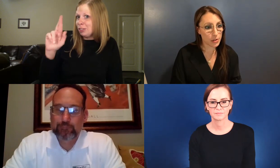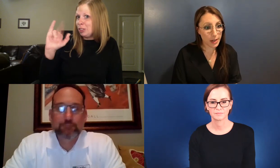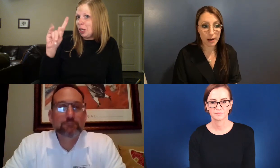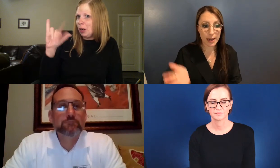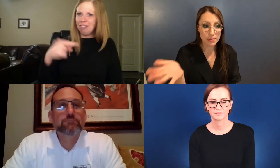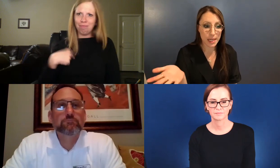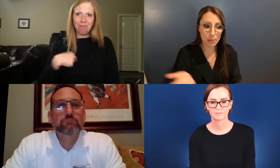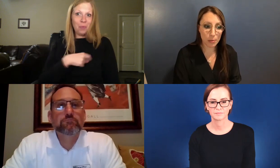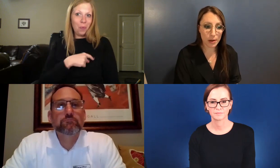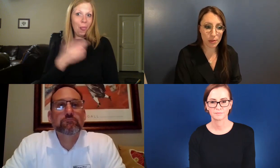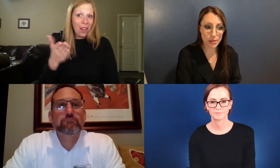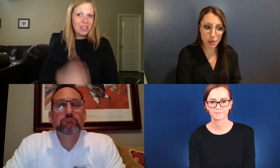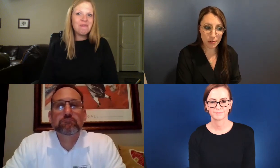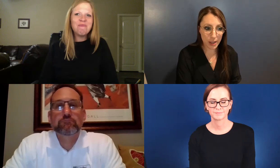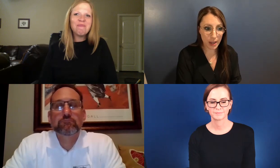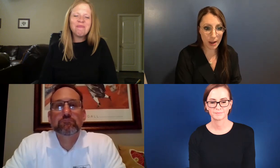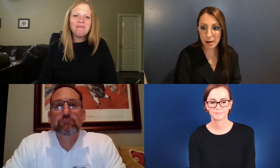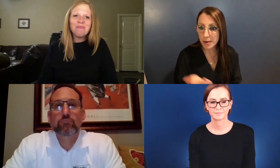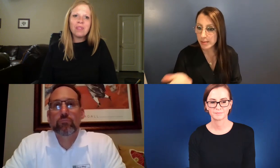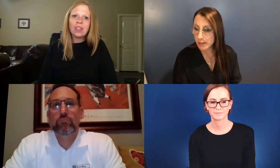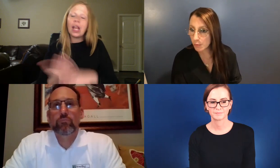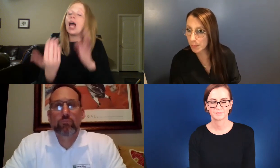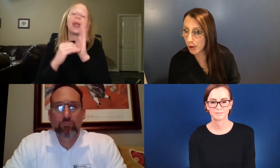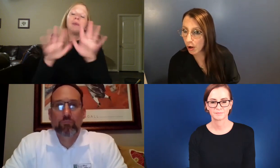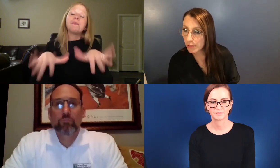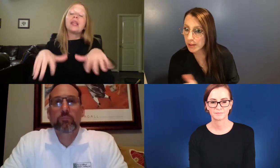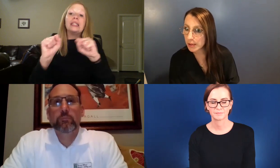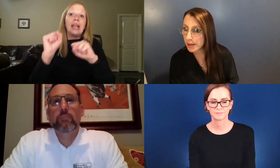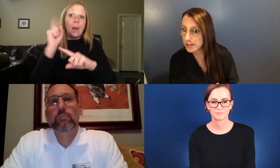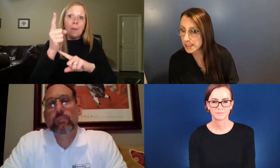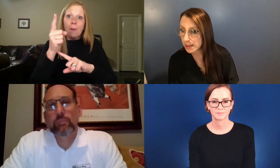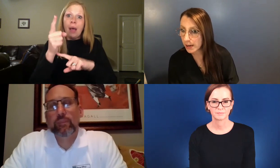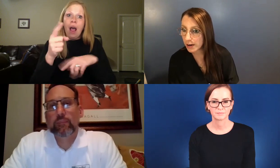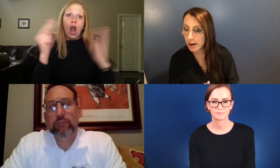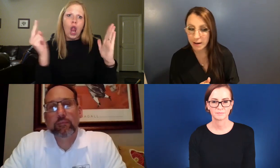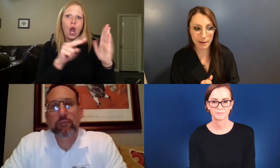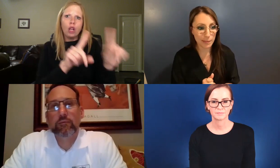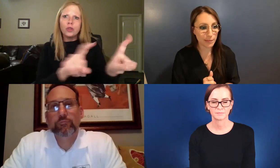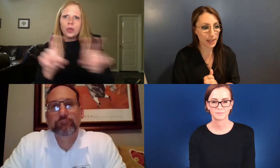So yeah, again, take a moment with the survey, I think that we put all of the emails in there,